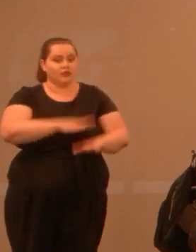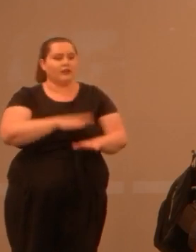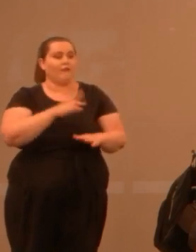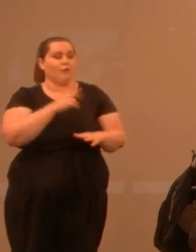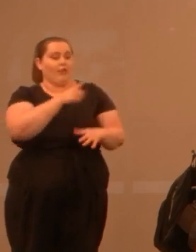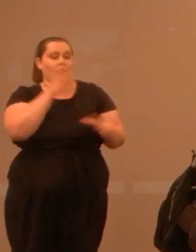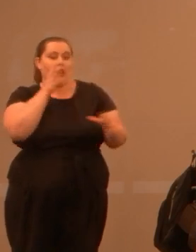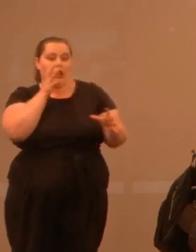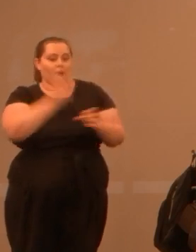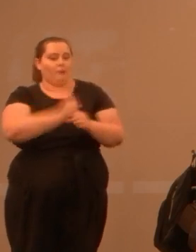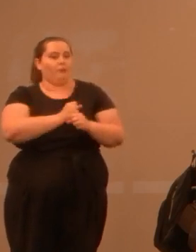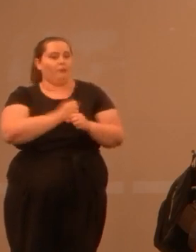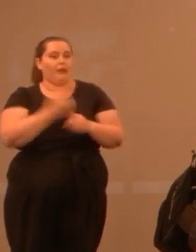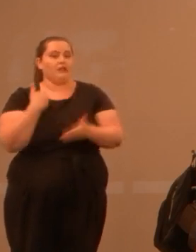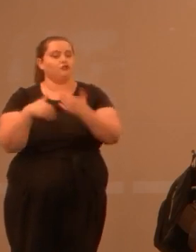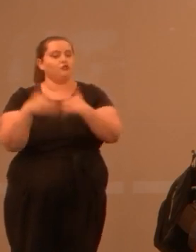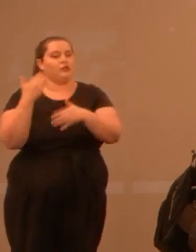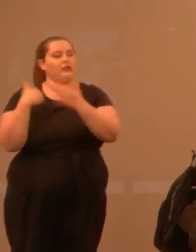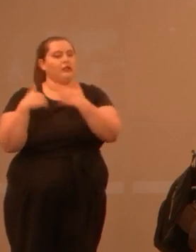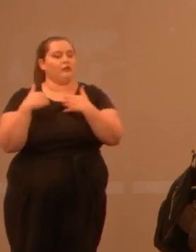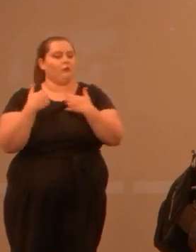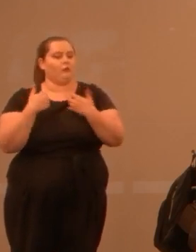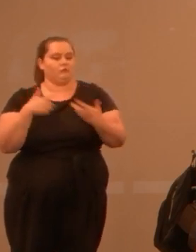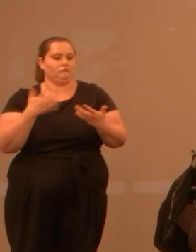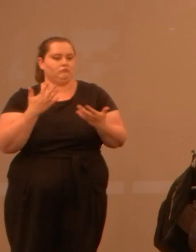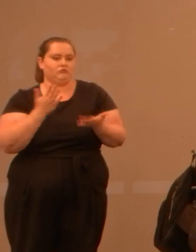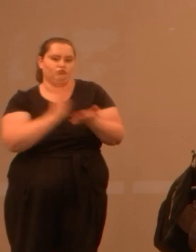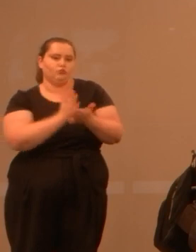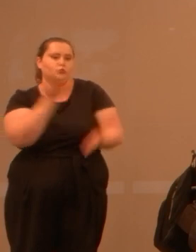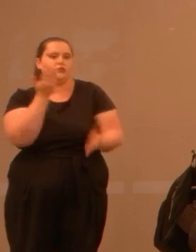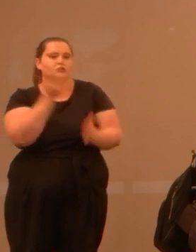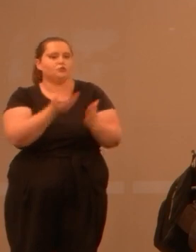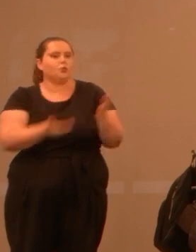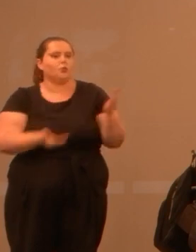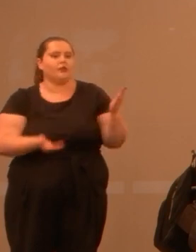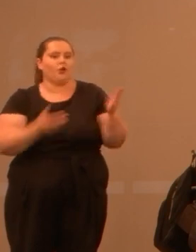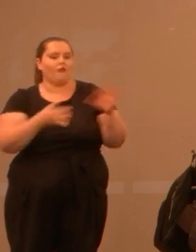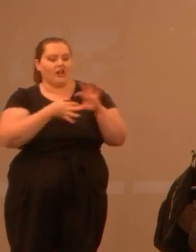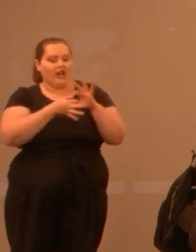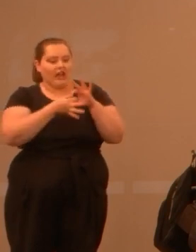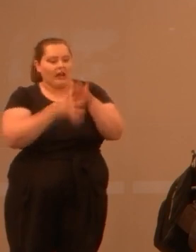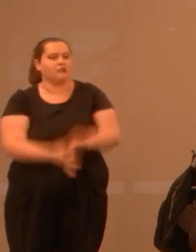history of what is a very authentic story of connection with land and with culture